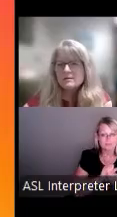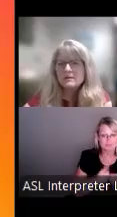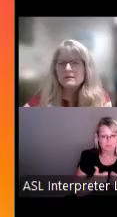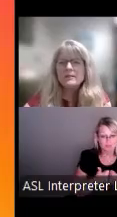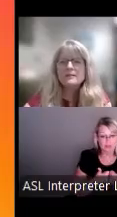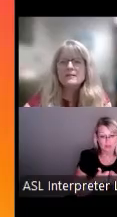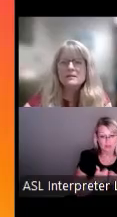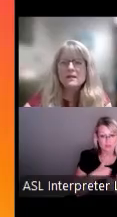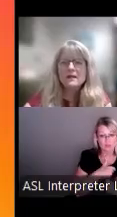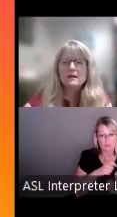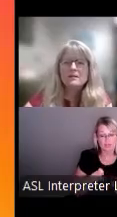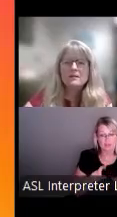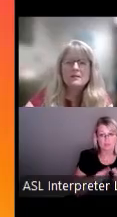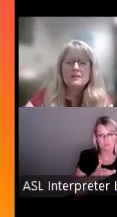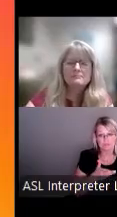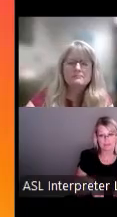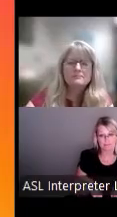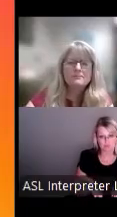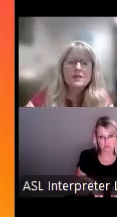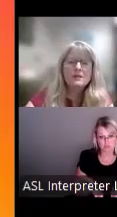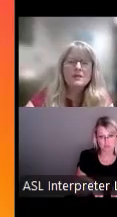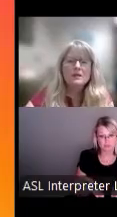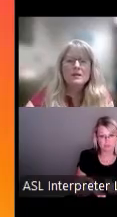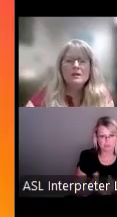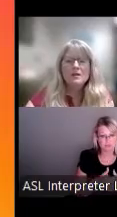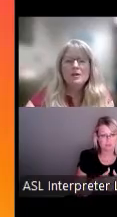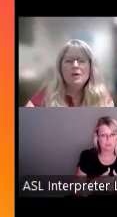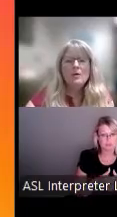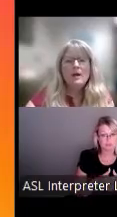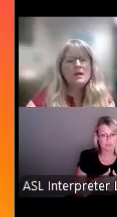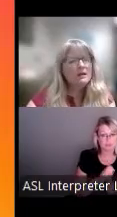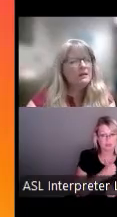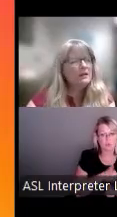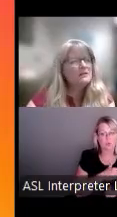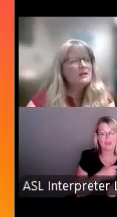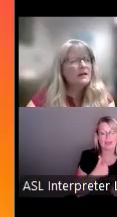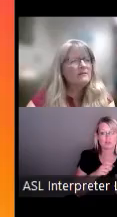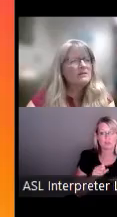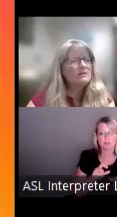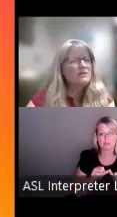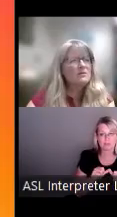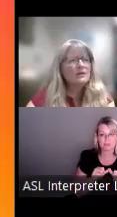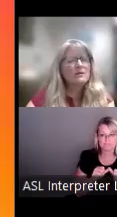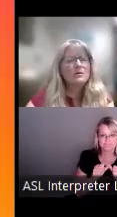be deliberate, and you know I'm not going to dive into like the